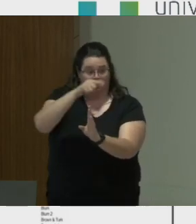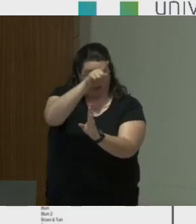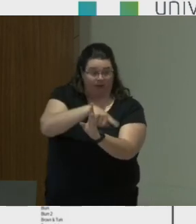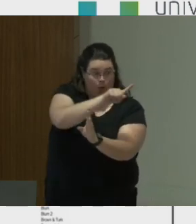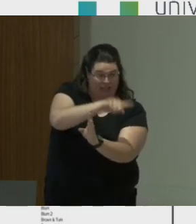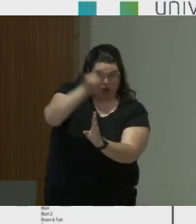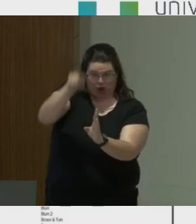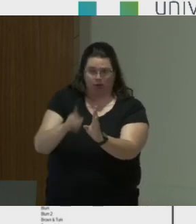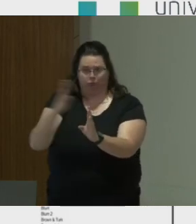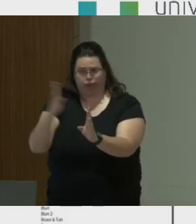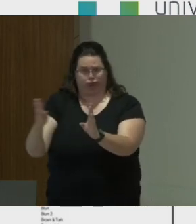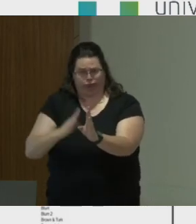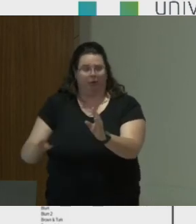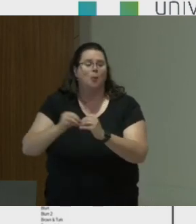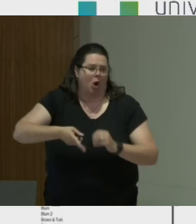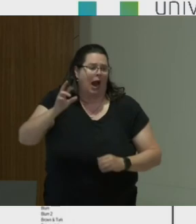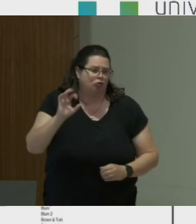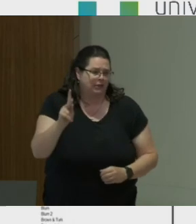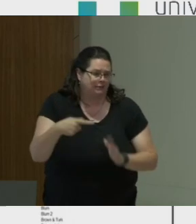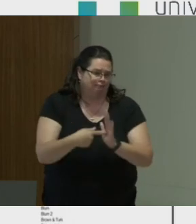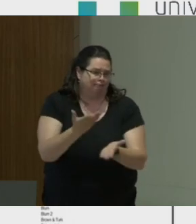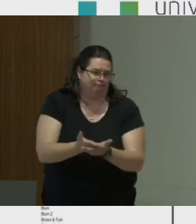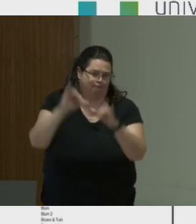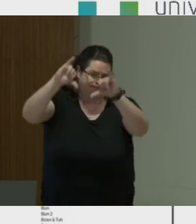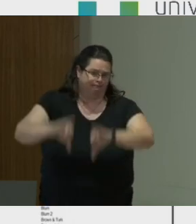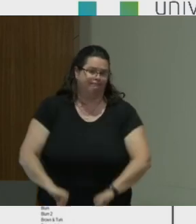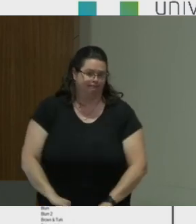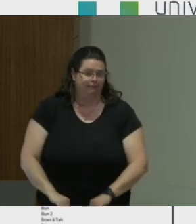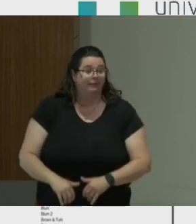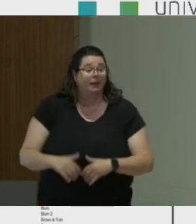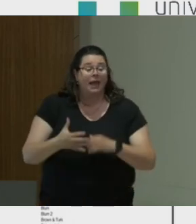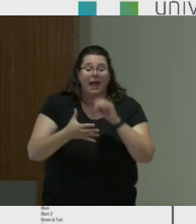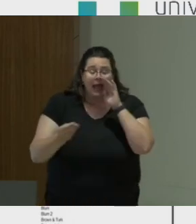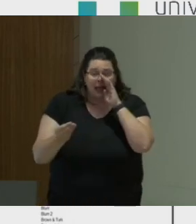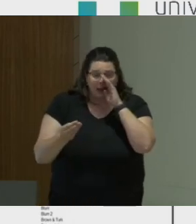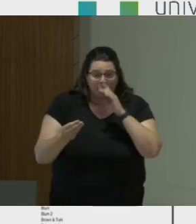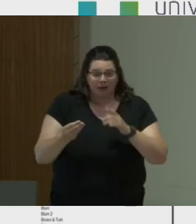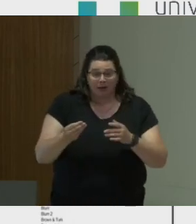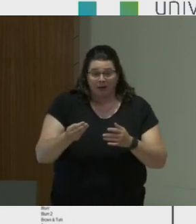And you have changes depending on the type of disability.